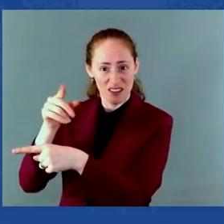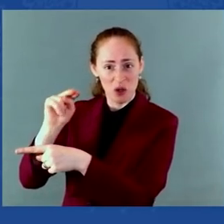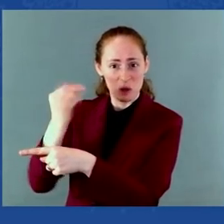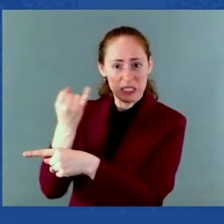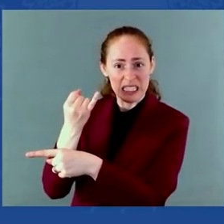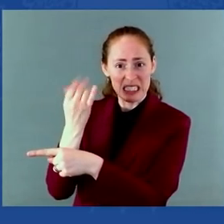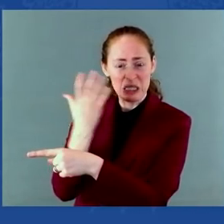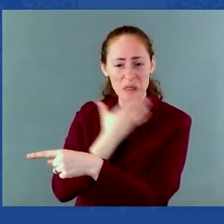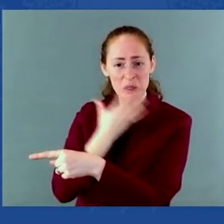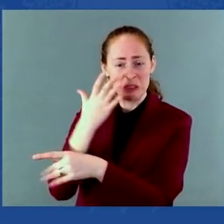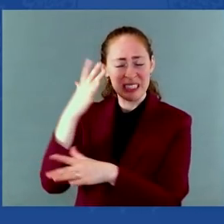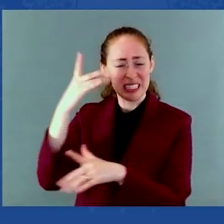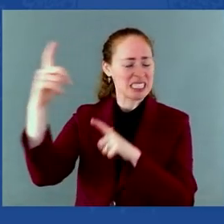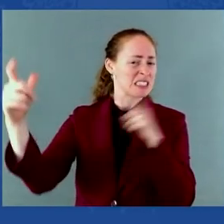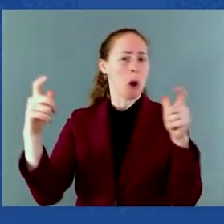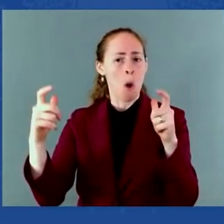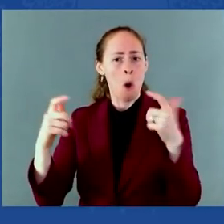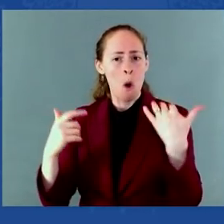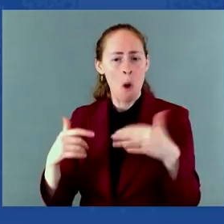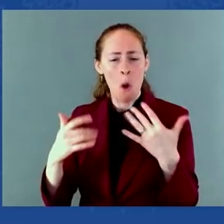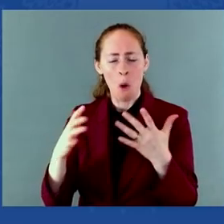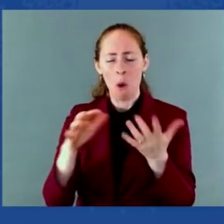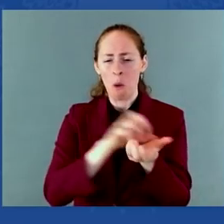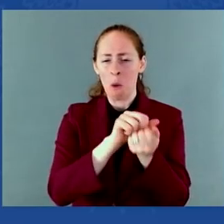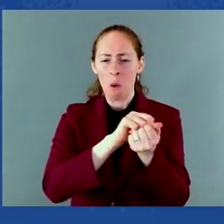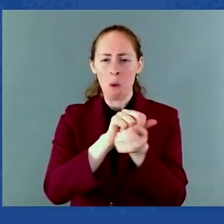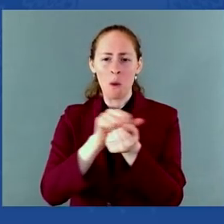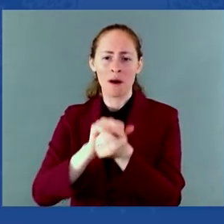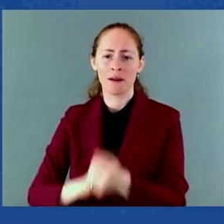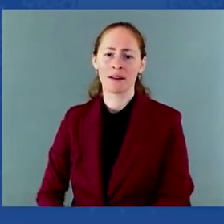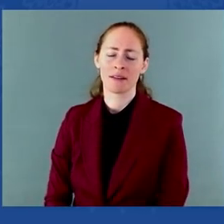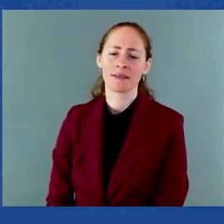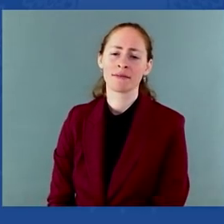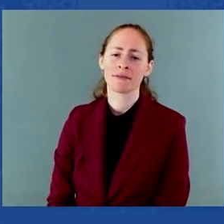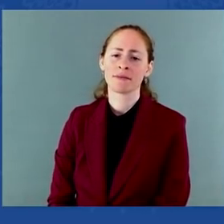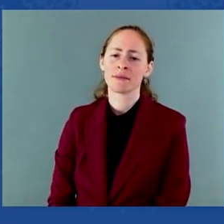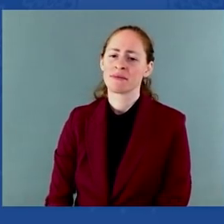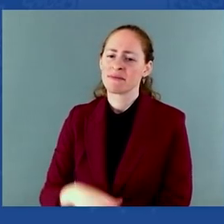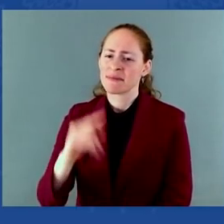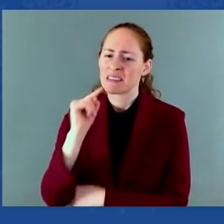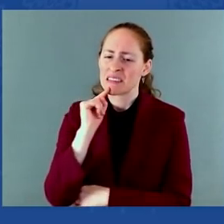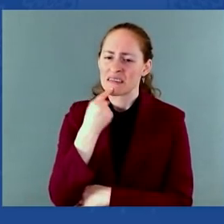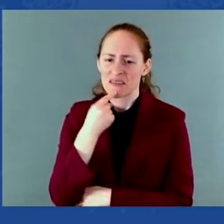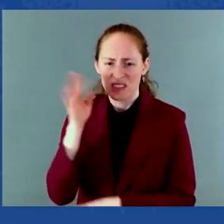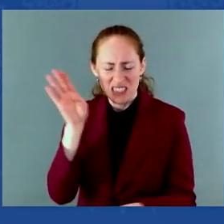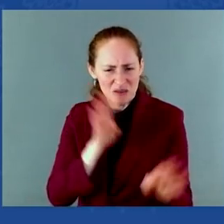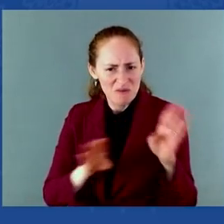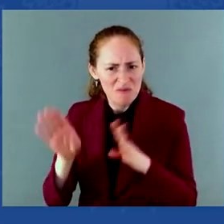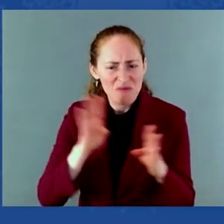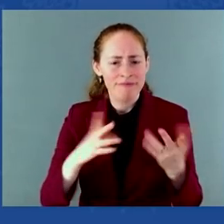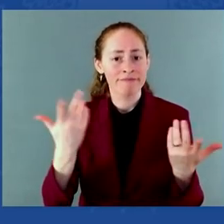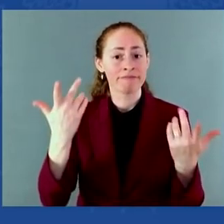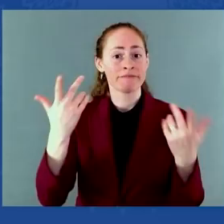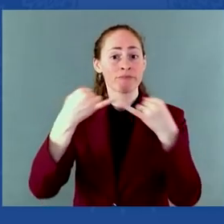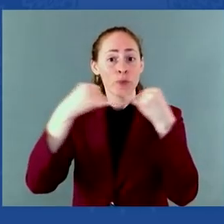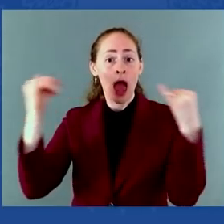Well, the severe storms that are knocking down all the wires -- anyways, there's a lot going on. We have to -- this law builds back our bridges,